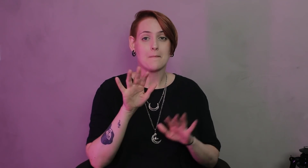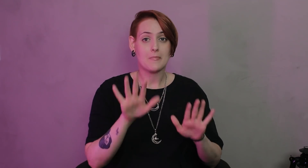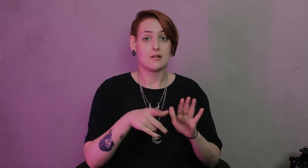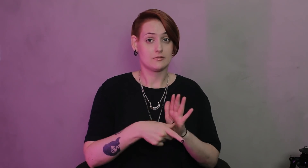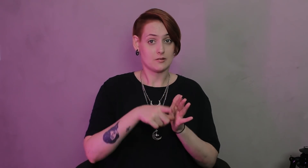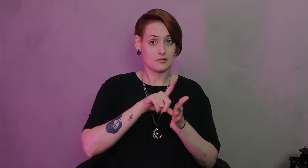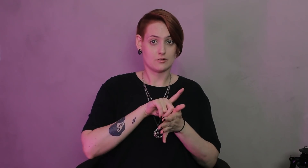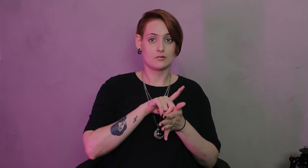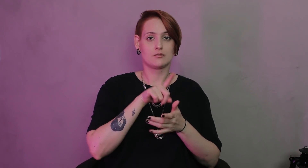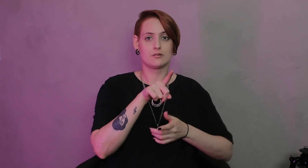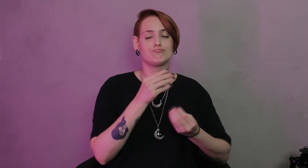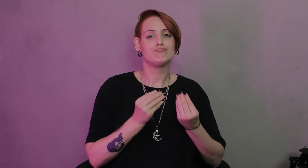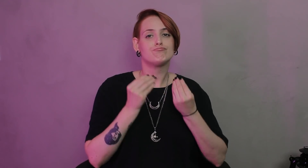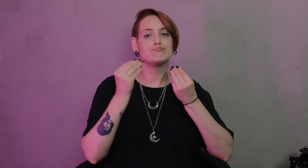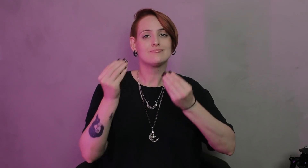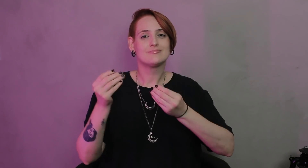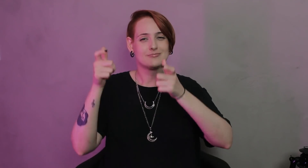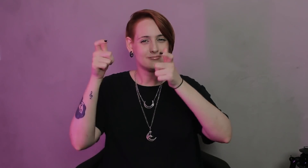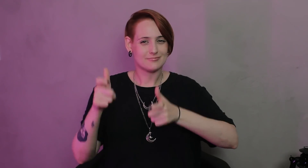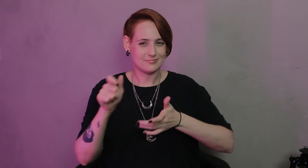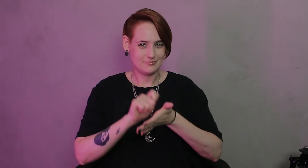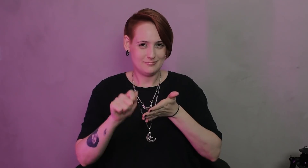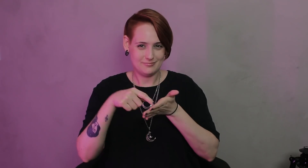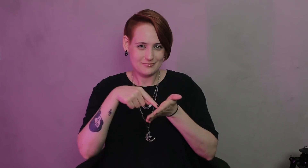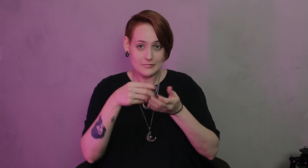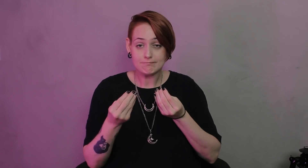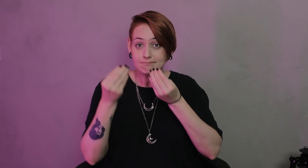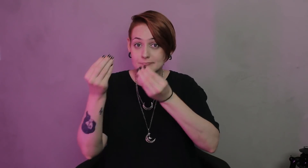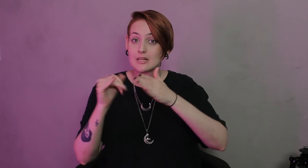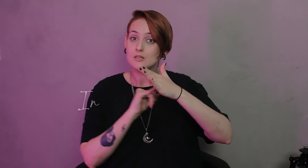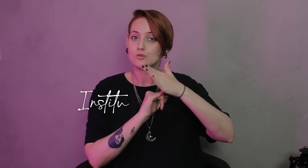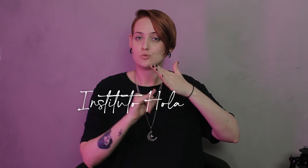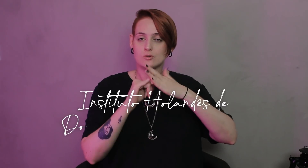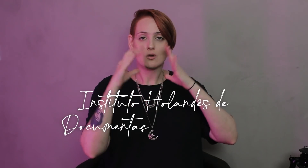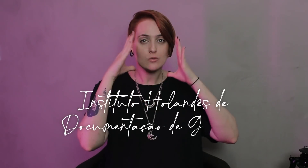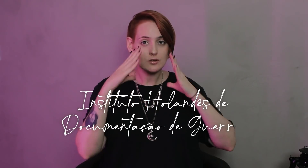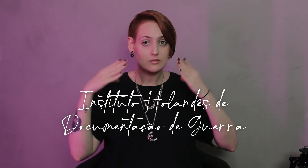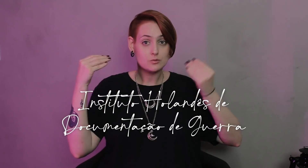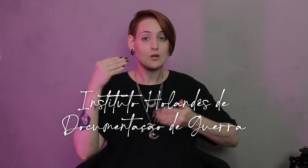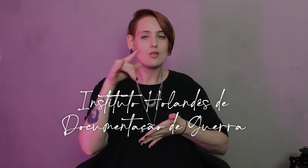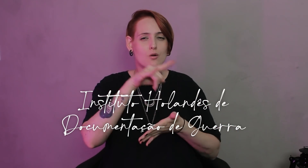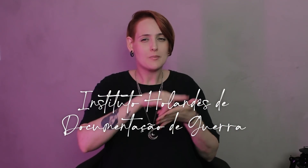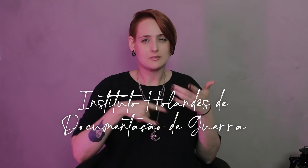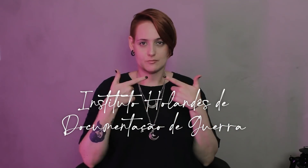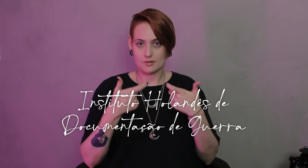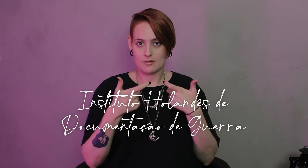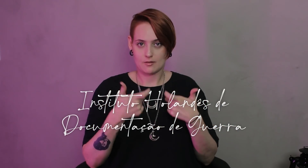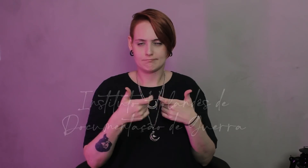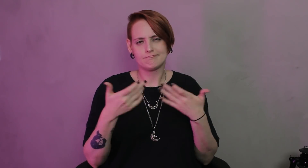he delivered the diary to the Dutch Institute for War Documentation.